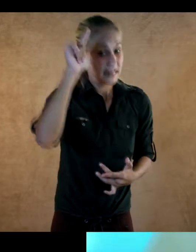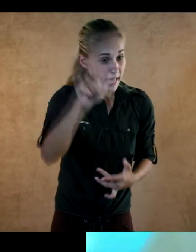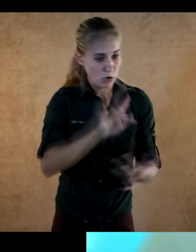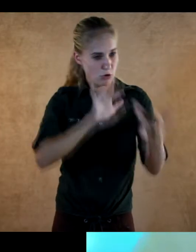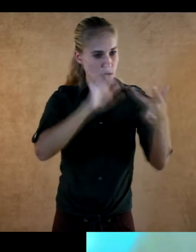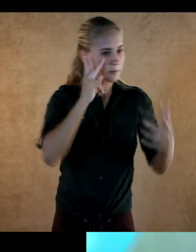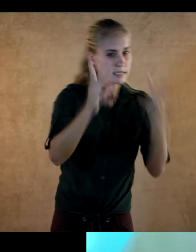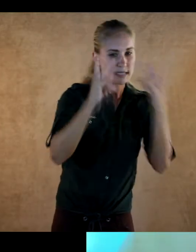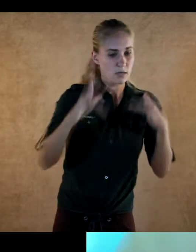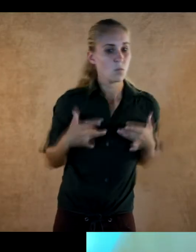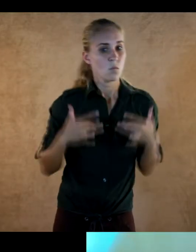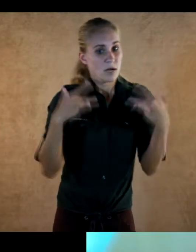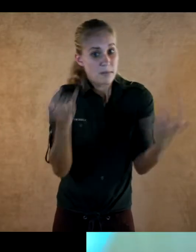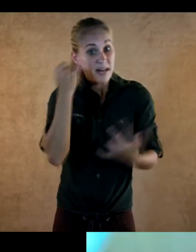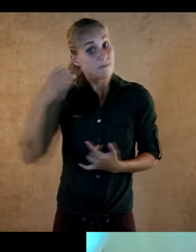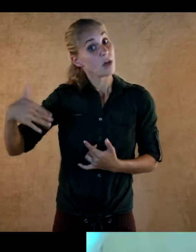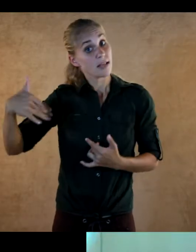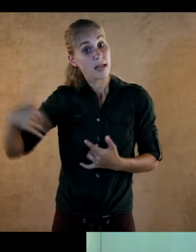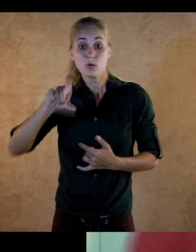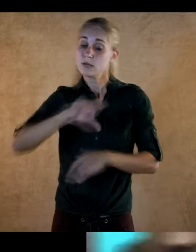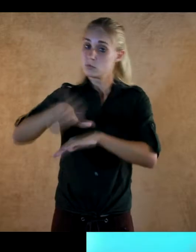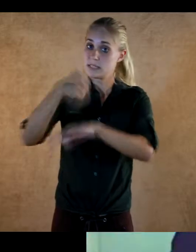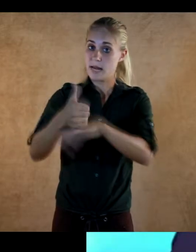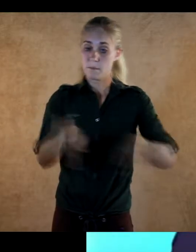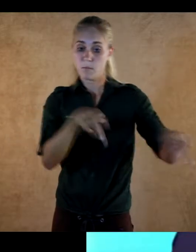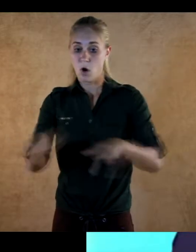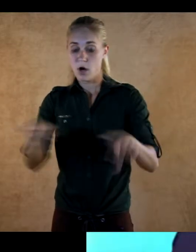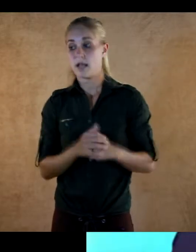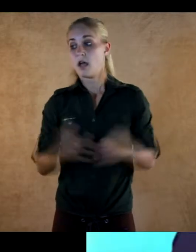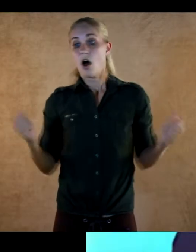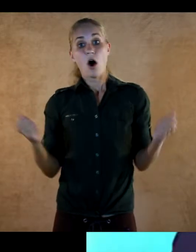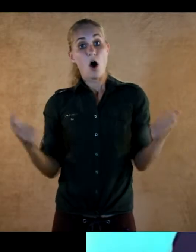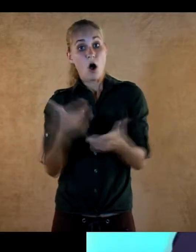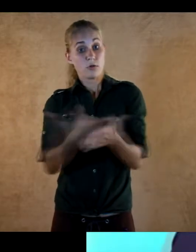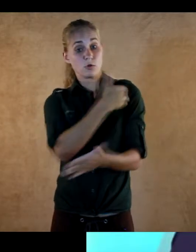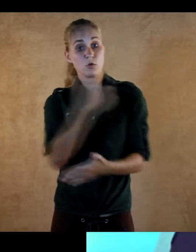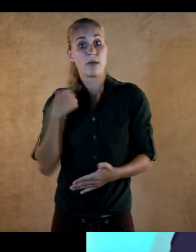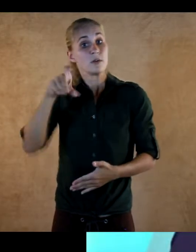and for those who haven't already, be sure to schedule a party. Make sure all of your new members listen to the making the shift CD